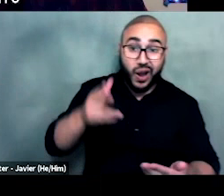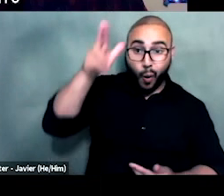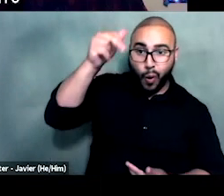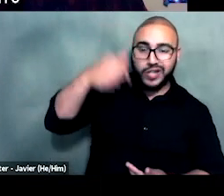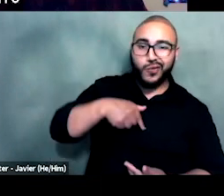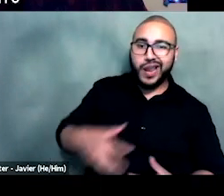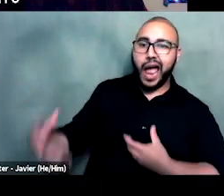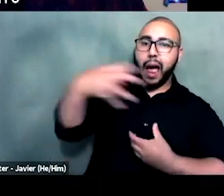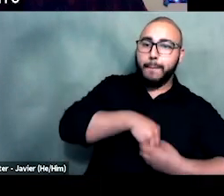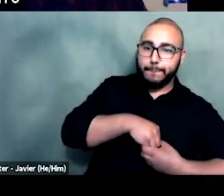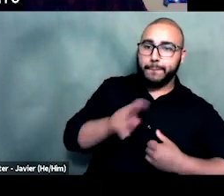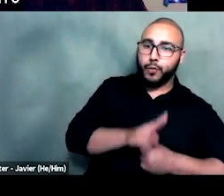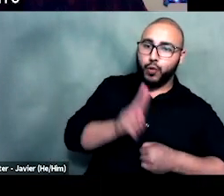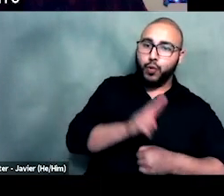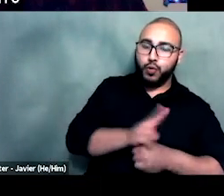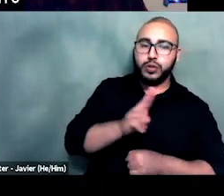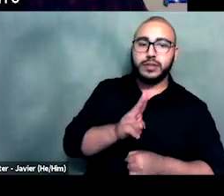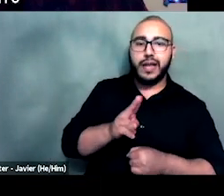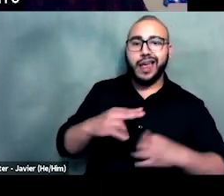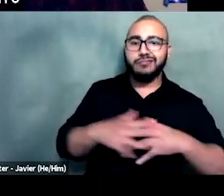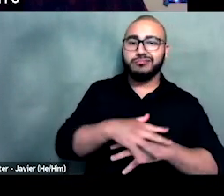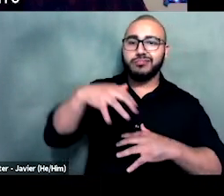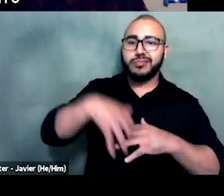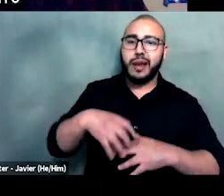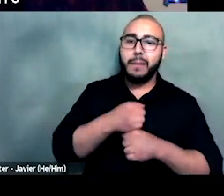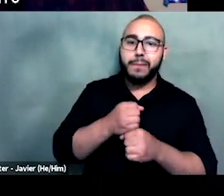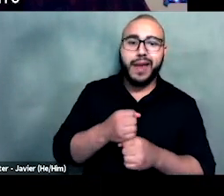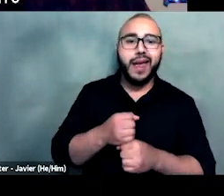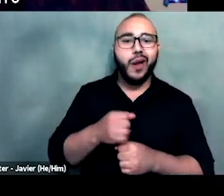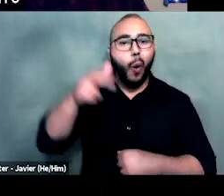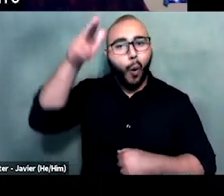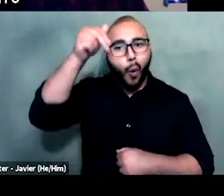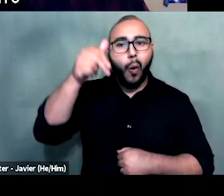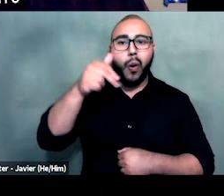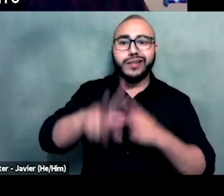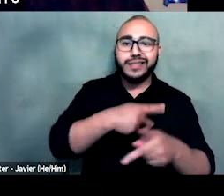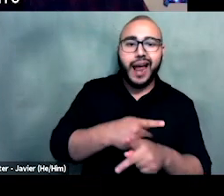adopt horses and Native Americans create horse breeds like the Appaloosa, the Pinto.